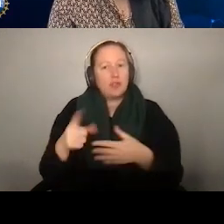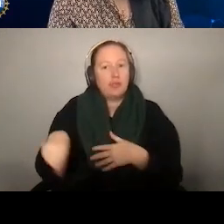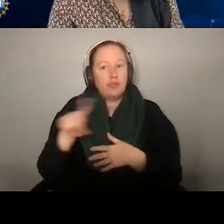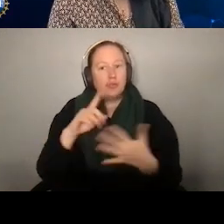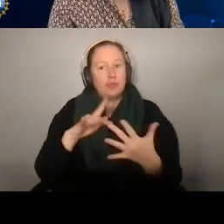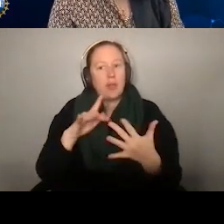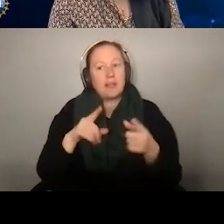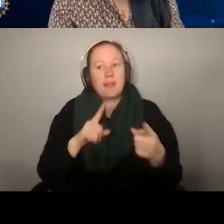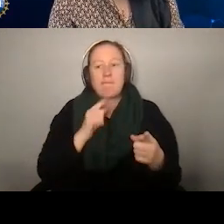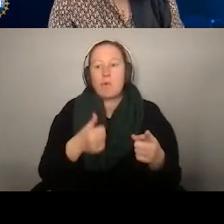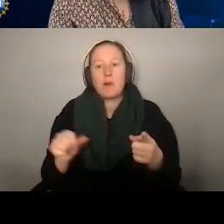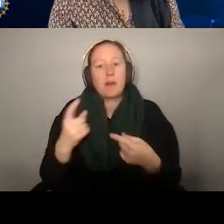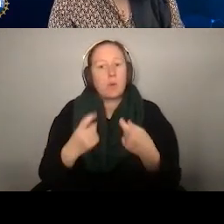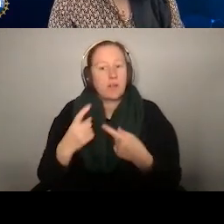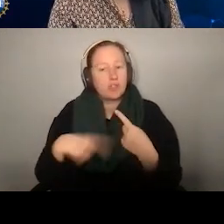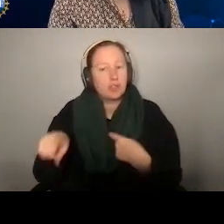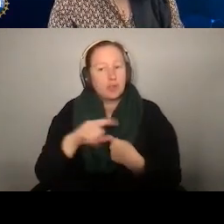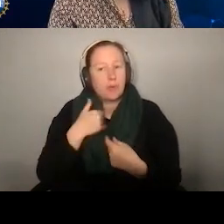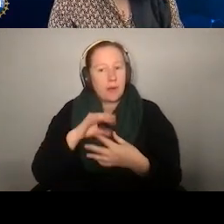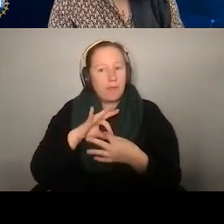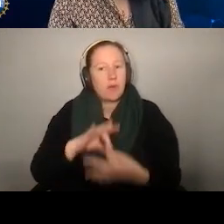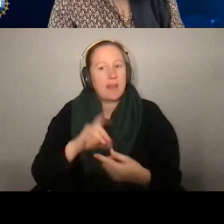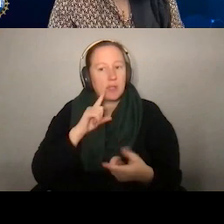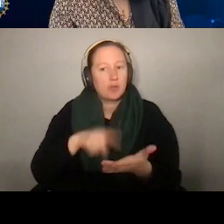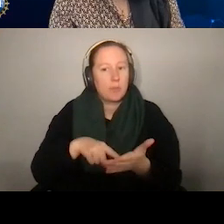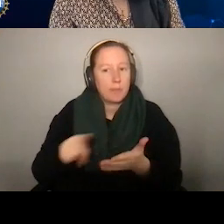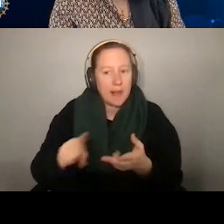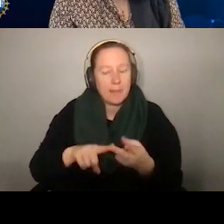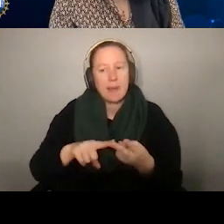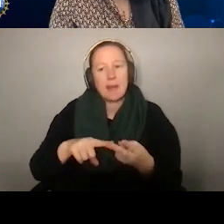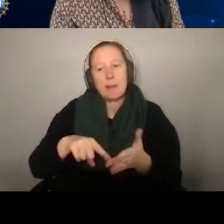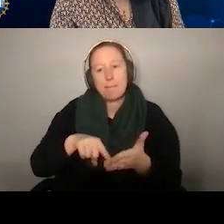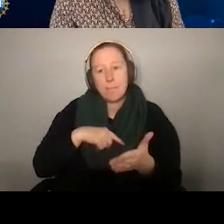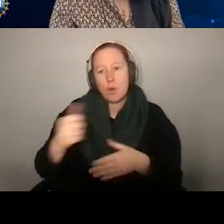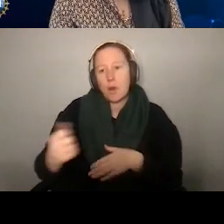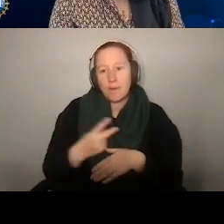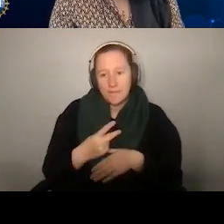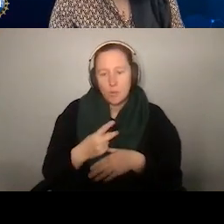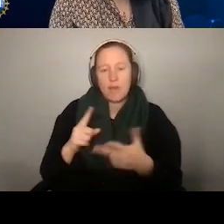for any questions you might have about payment refunds or other Post Award Financial Processes.